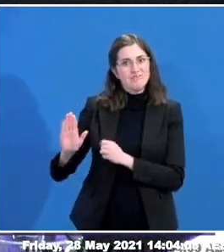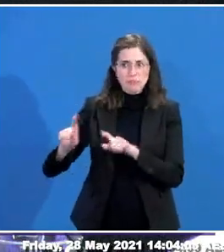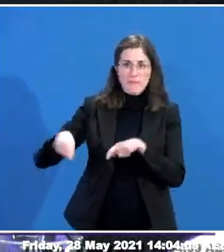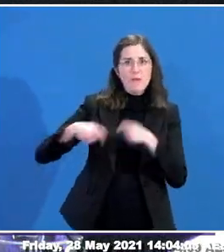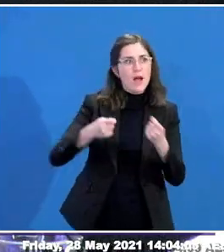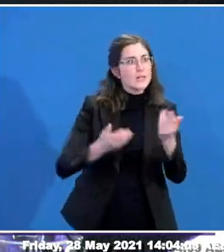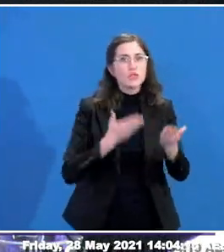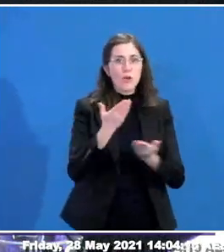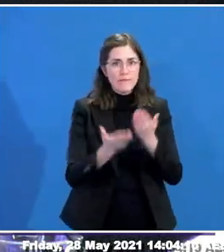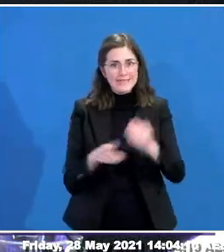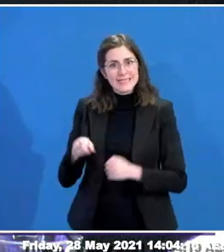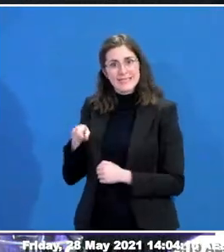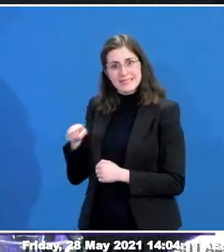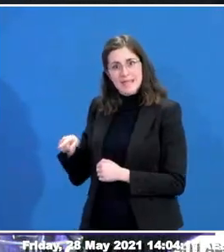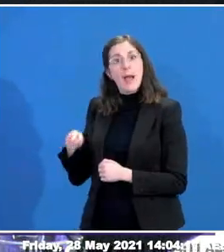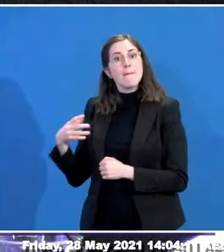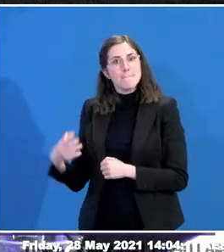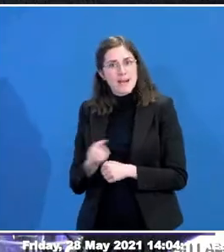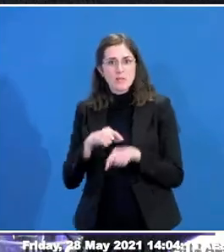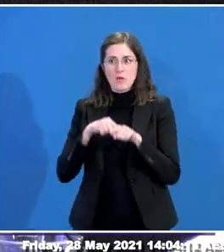a practice standard I think it is called.